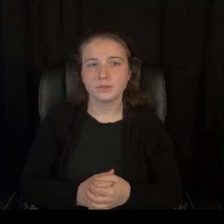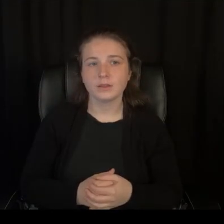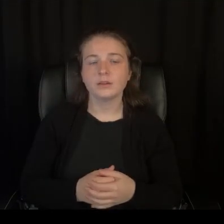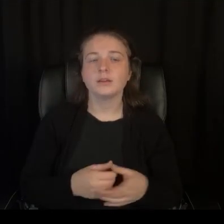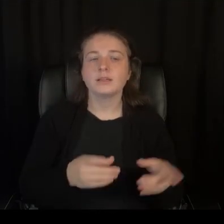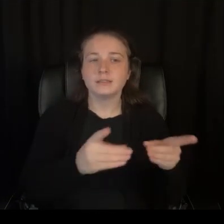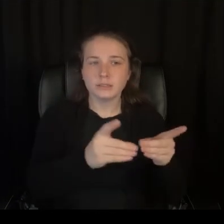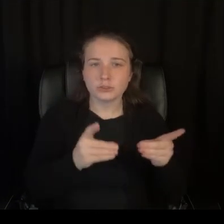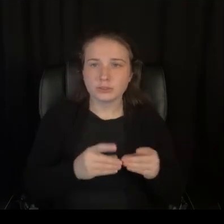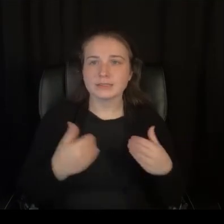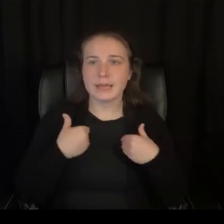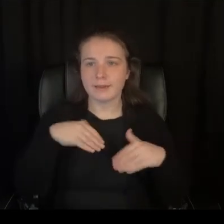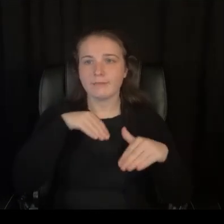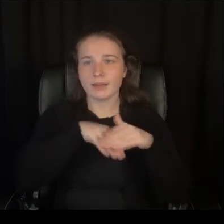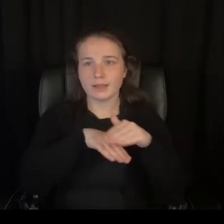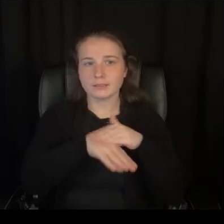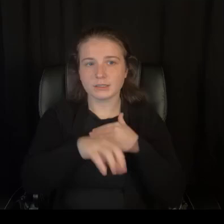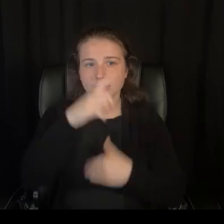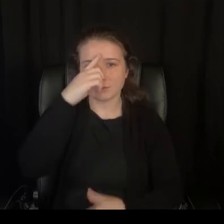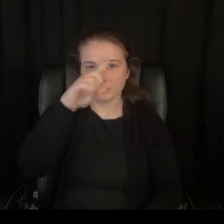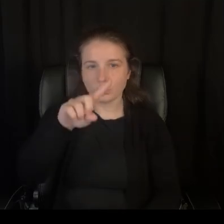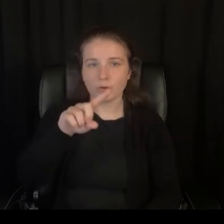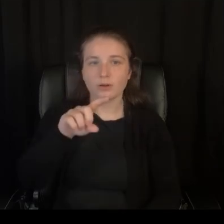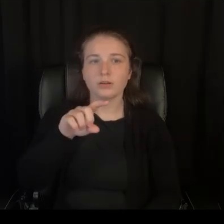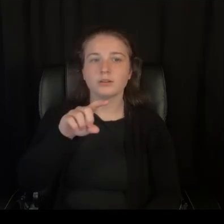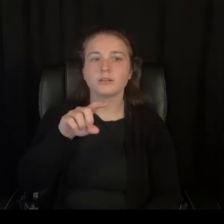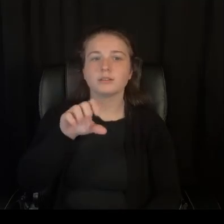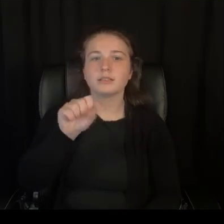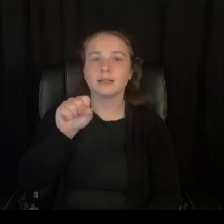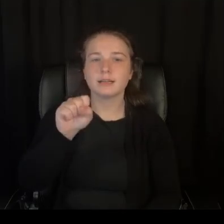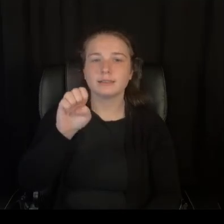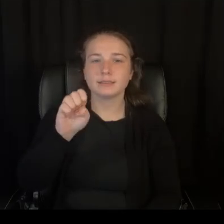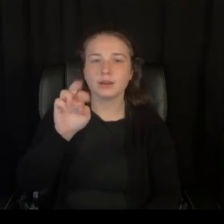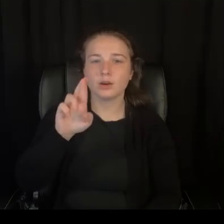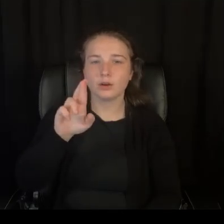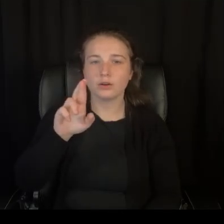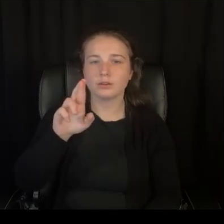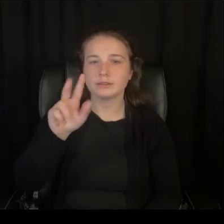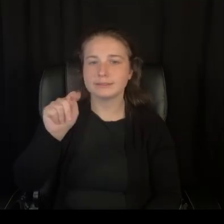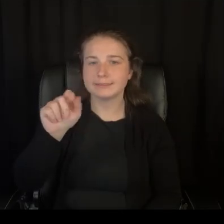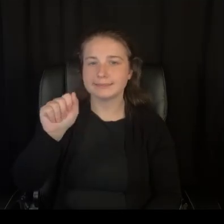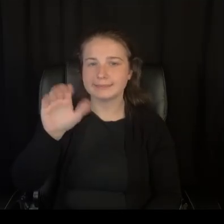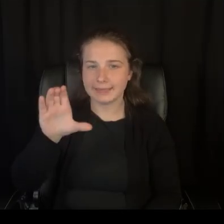Districts also have access to the Special Education Regional Technical Assistance